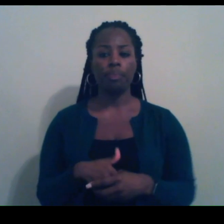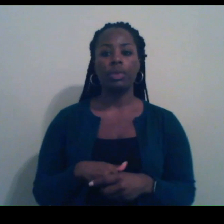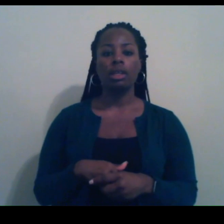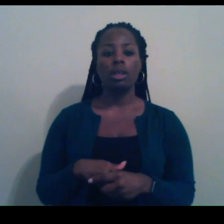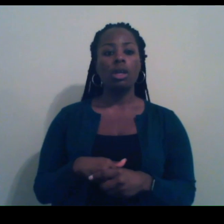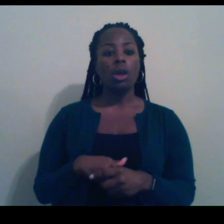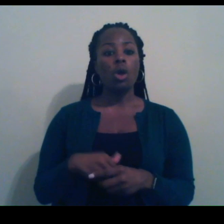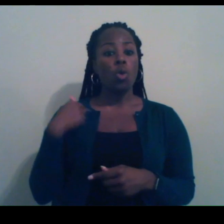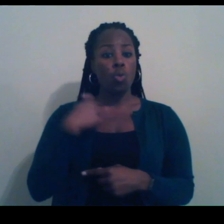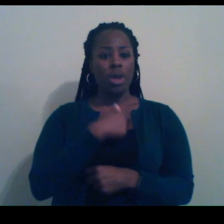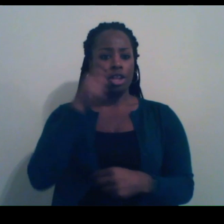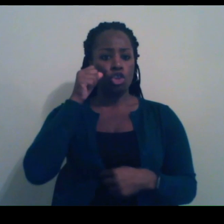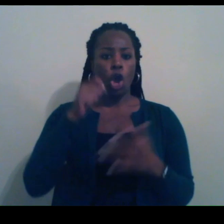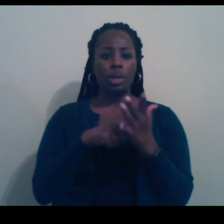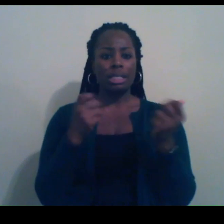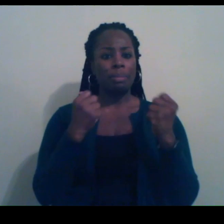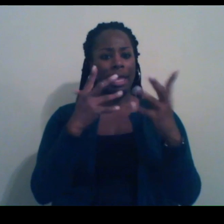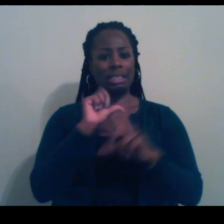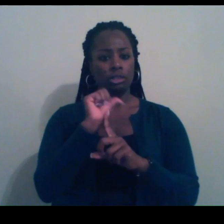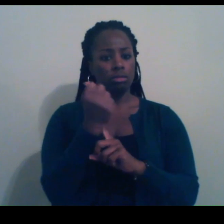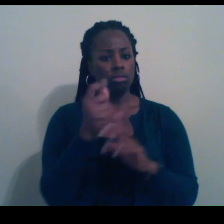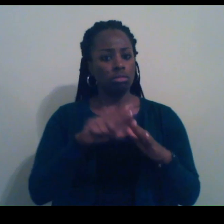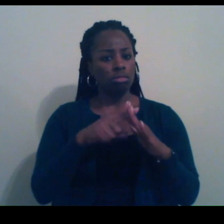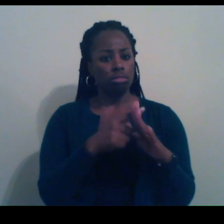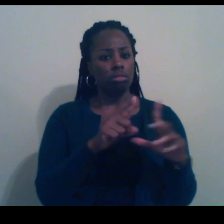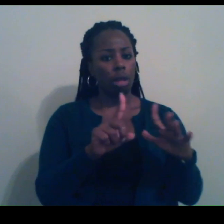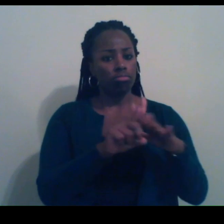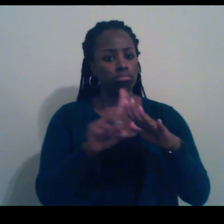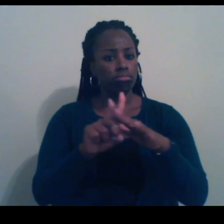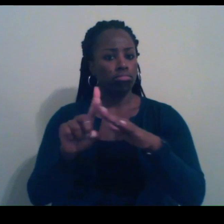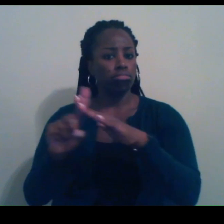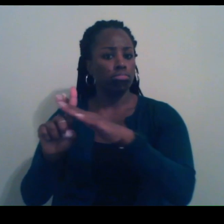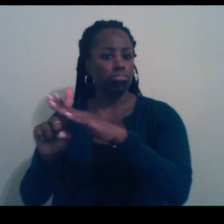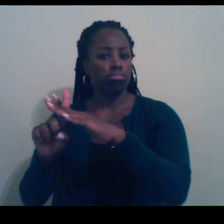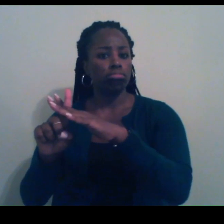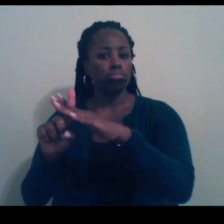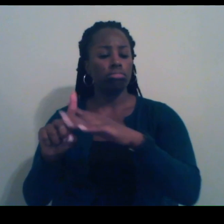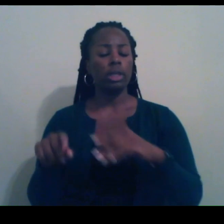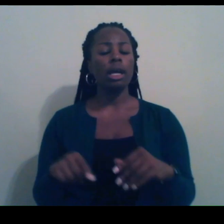that shows you we have a public health community across this country in action